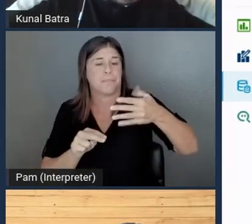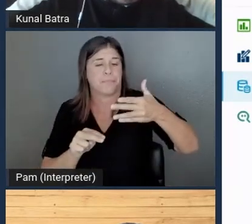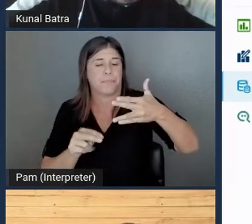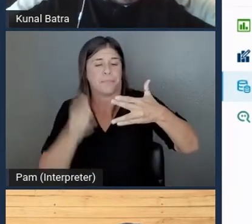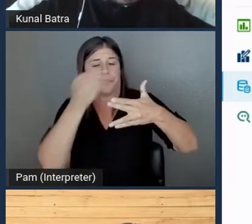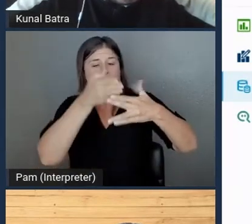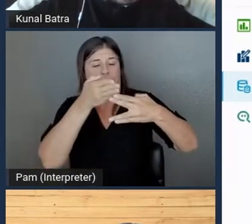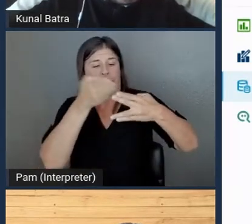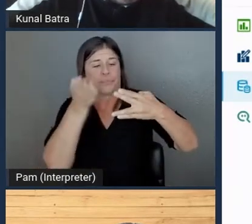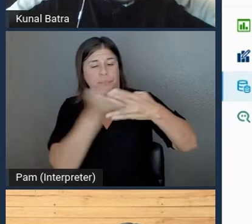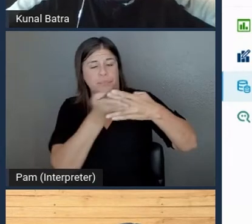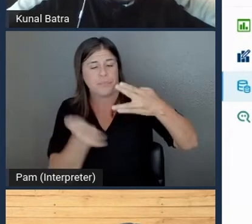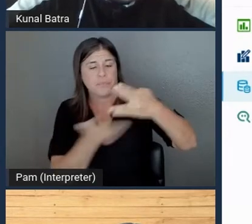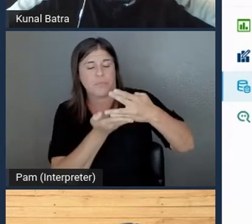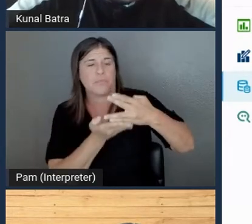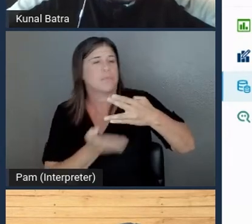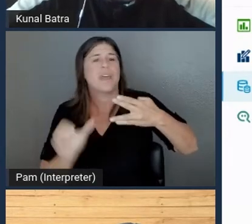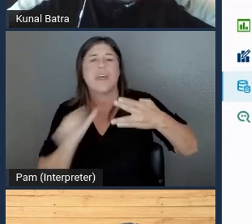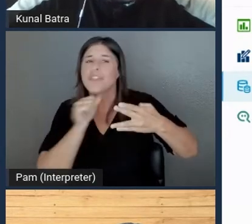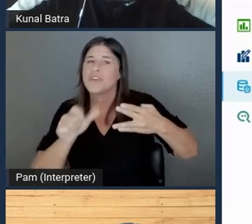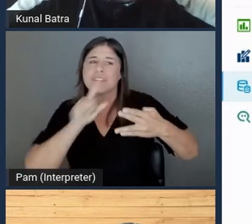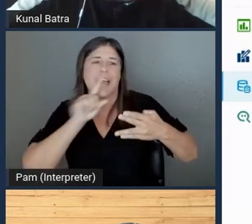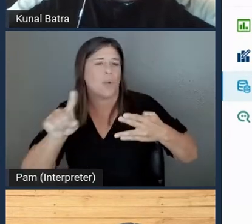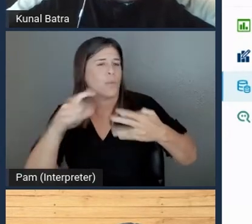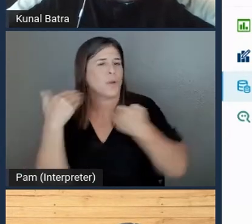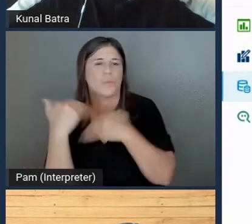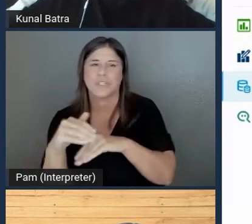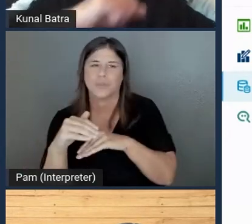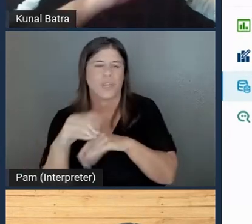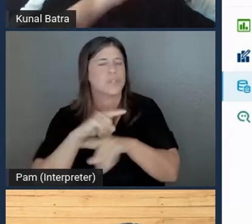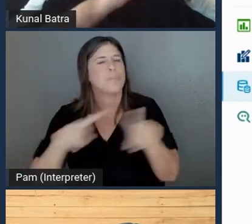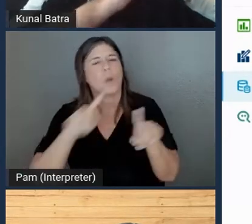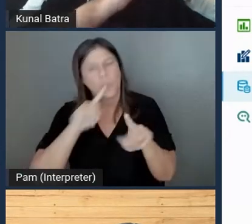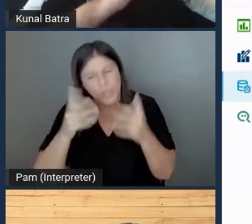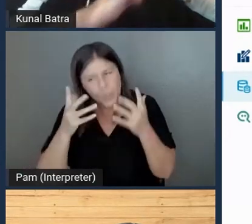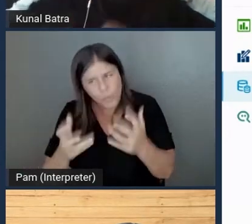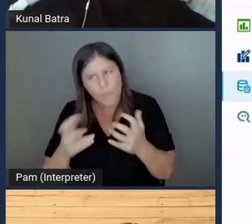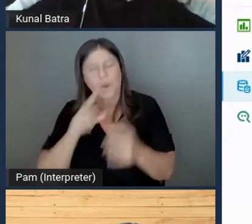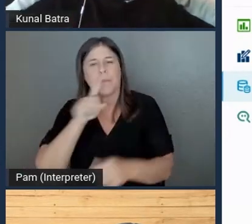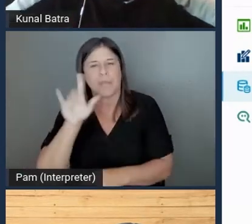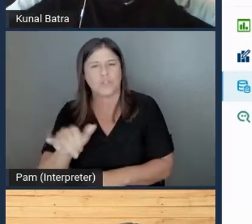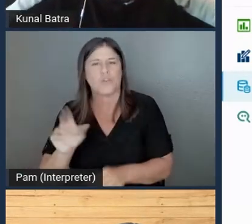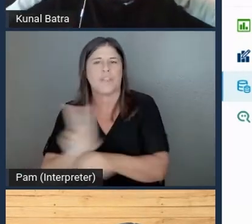There's no real restriction per se, but we wanted to make sure that user understands